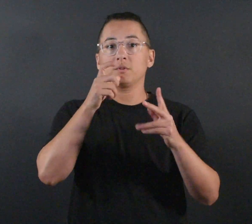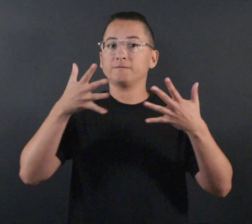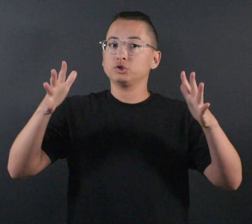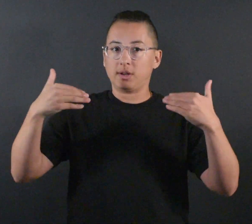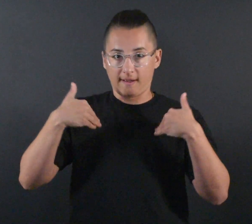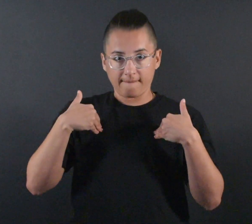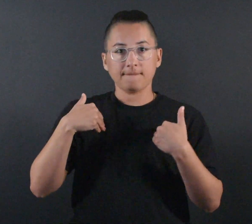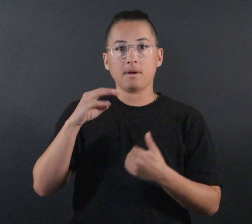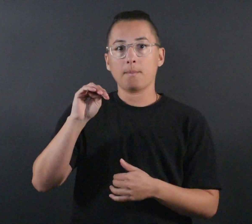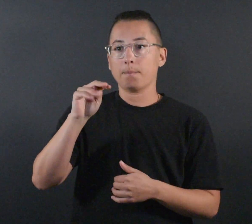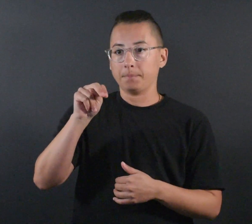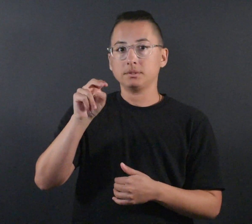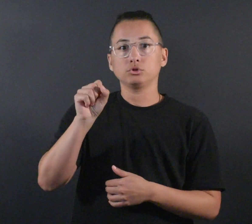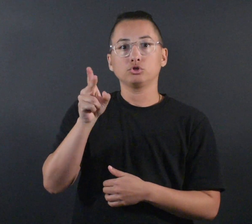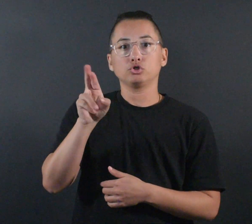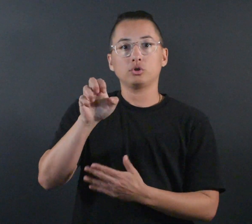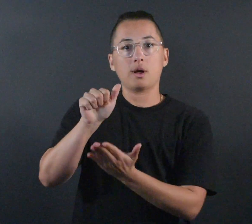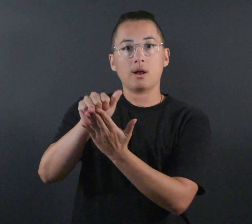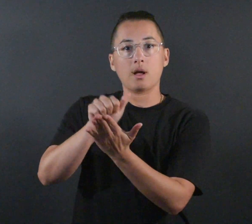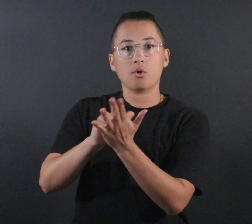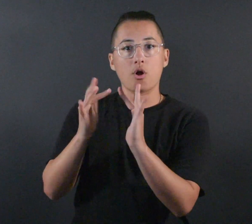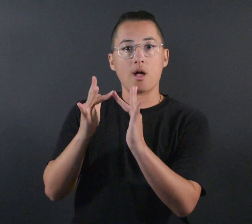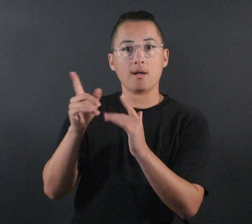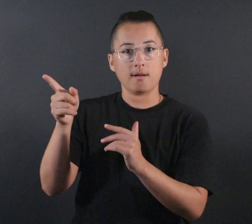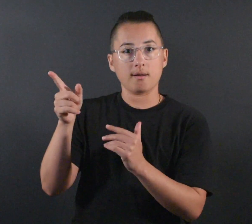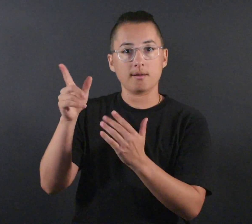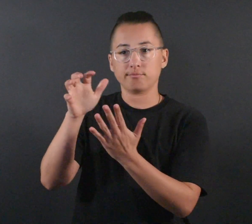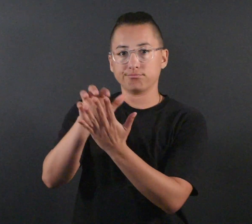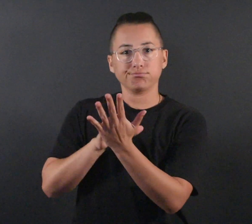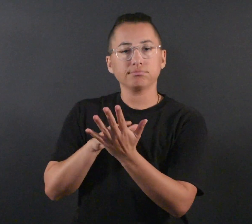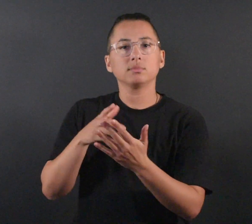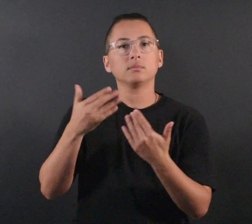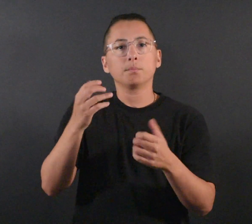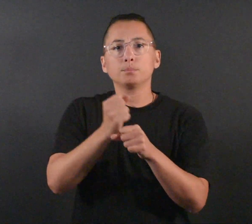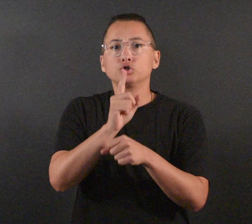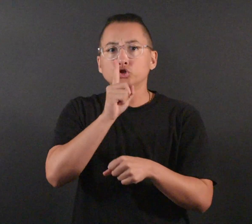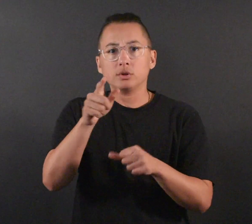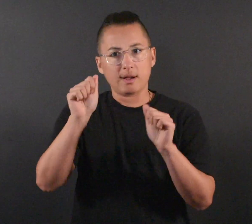People who already have a MNsure online account, can make sure they are ready to log in.